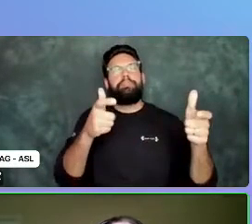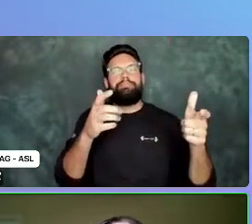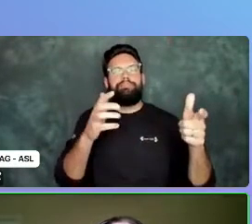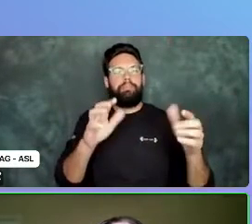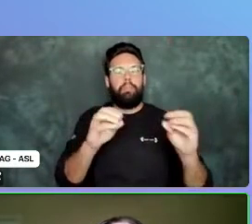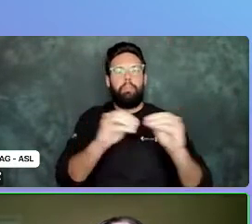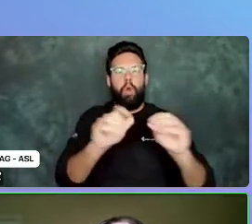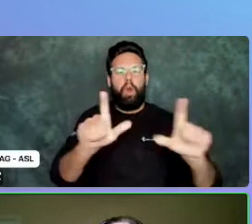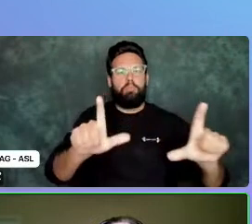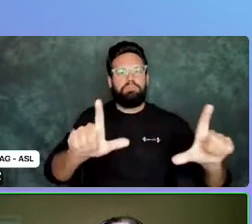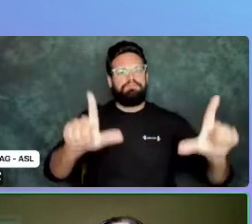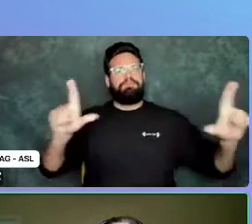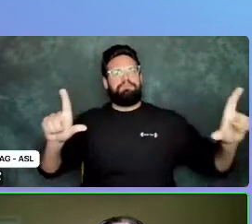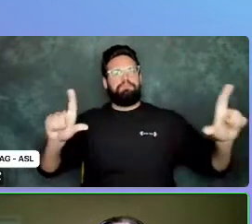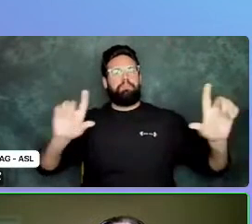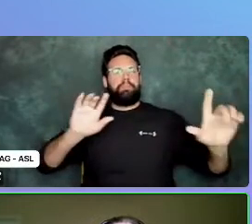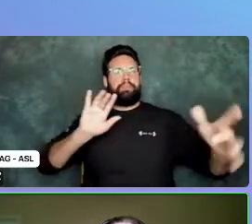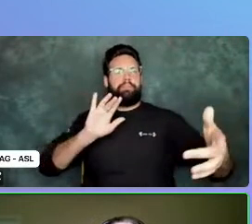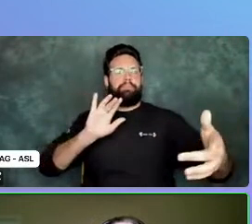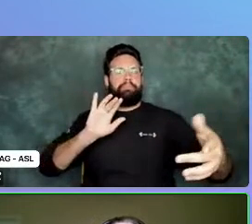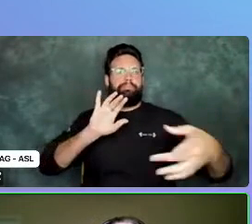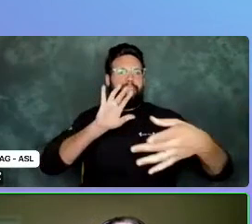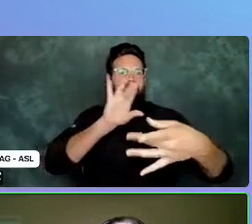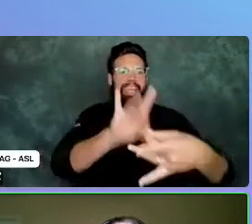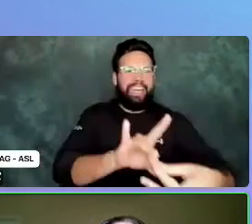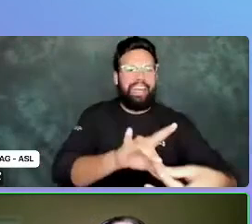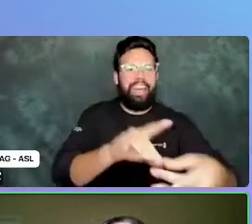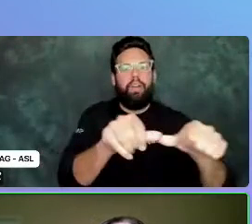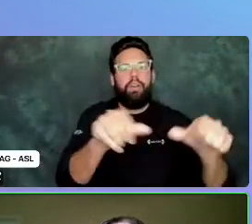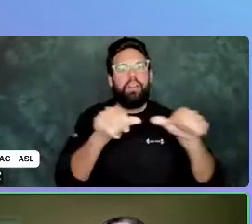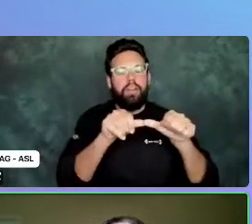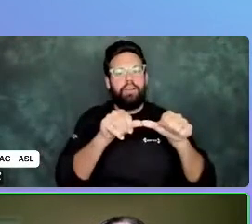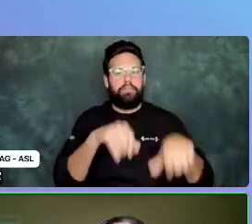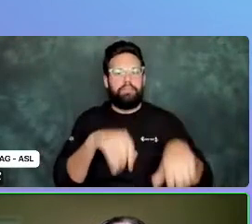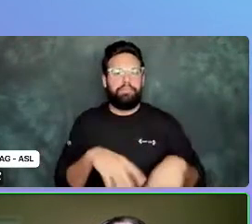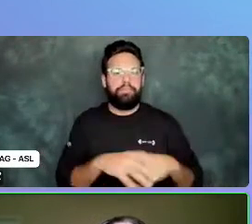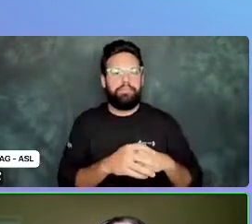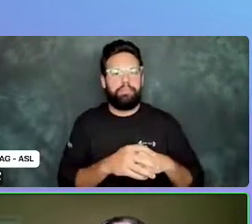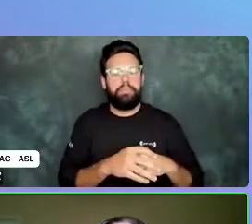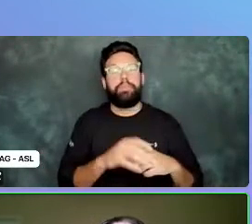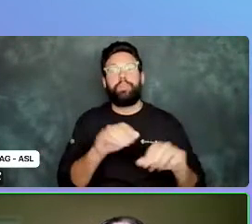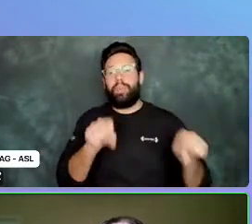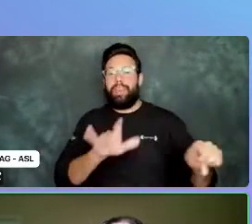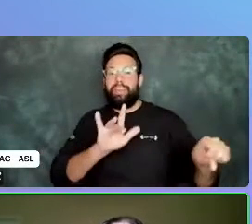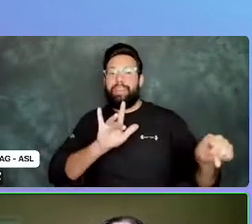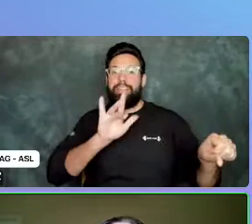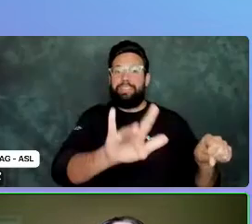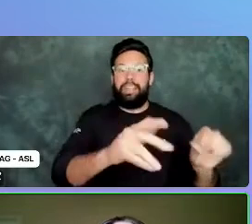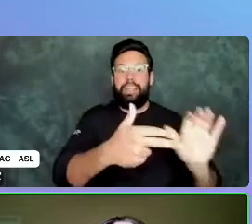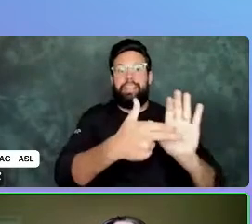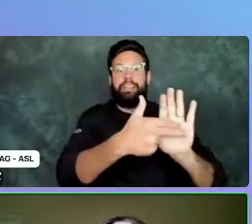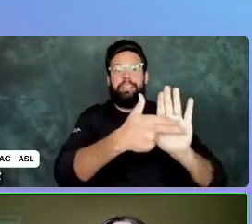thing it allows for is a bigger hit area for actually selecting the form fields period so when